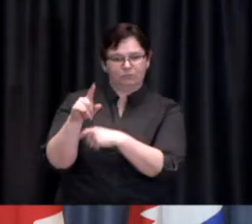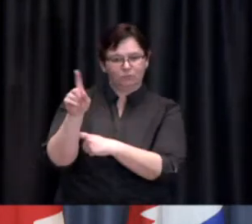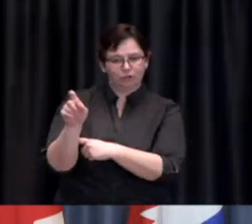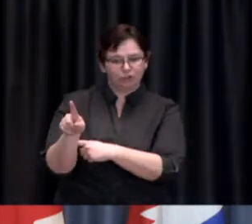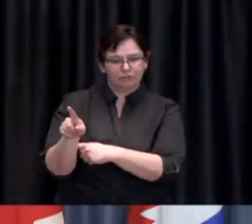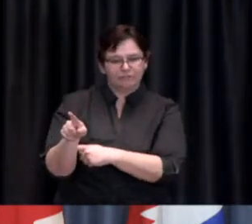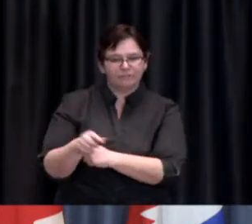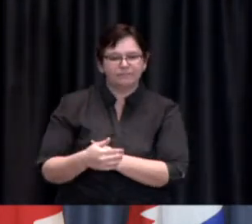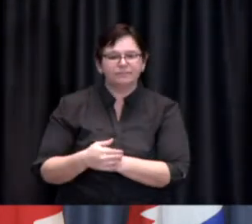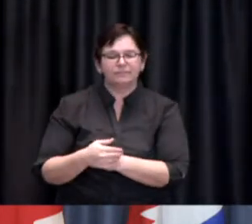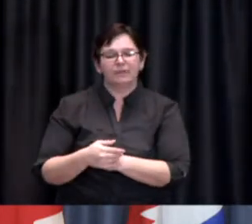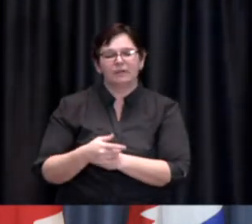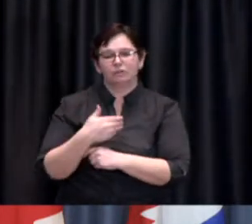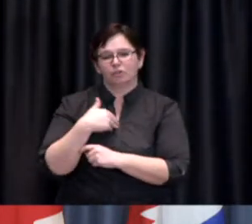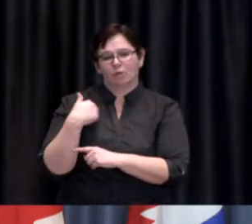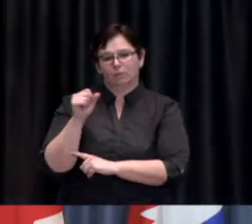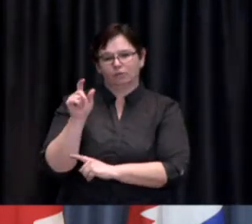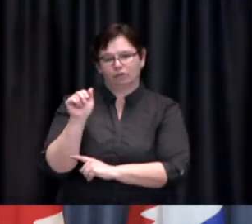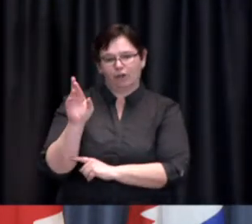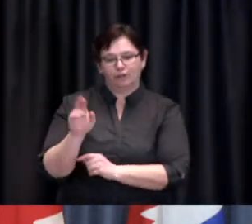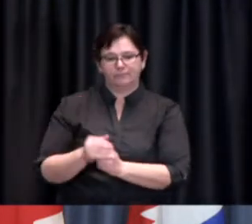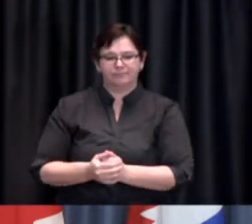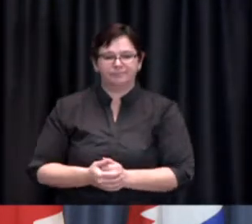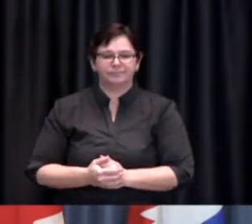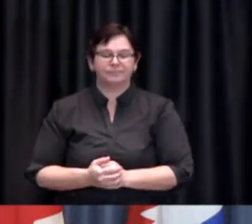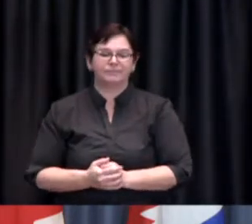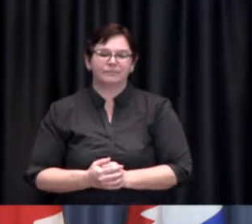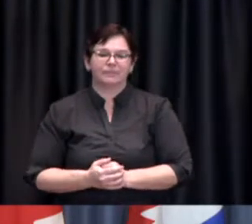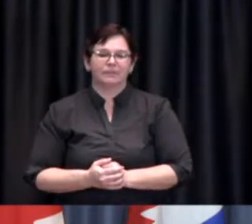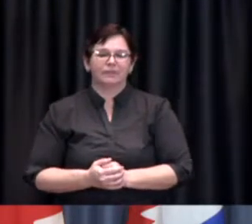Richard: Hi a question for Dr. de Villa um